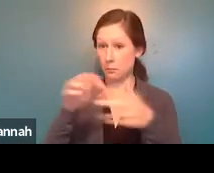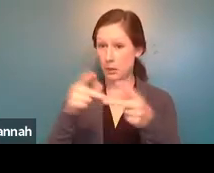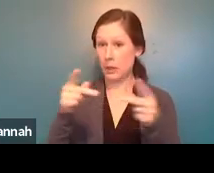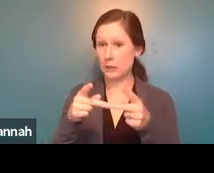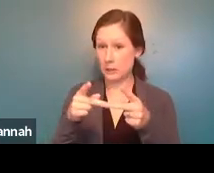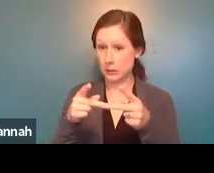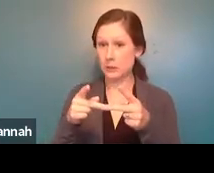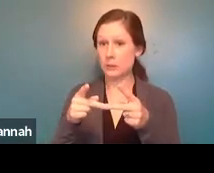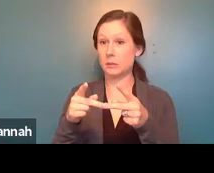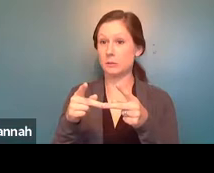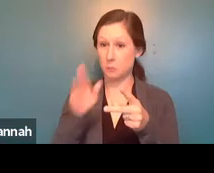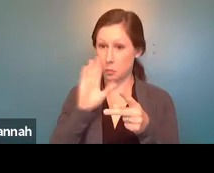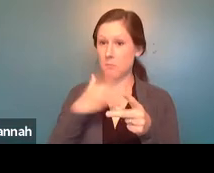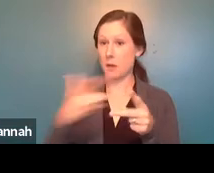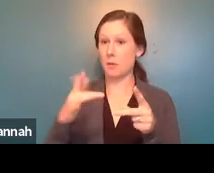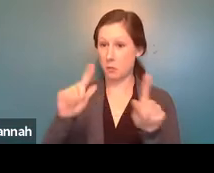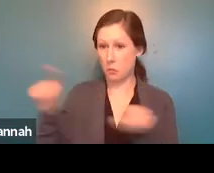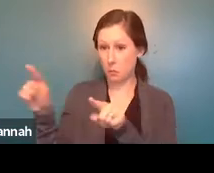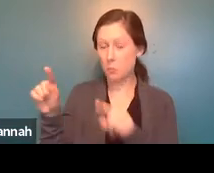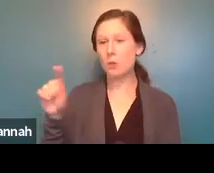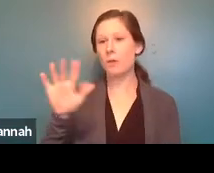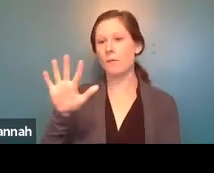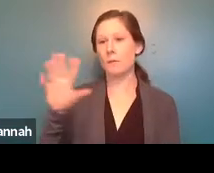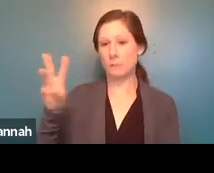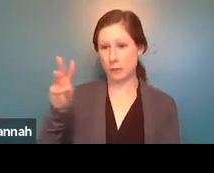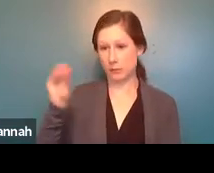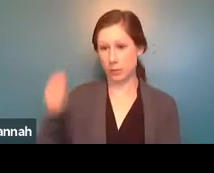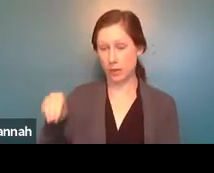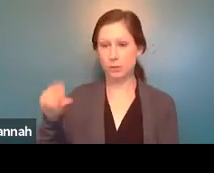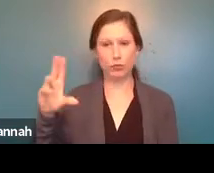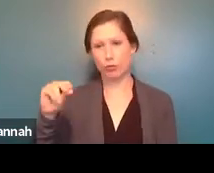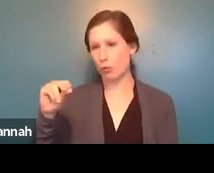normally go. 56 are no for social distant places during